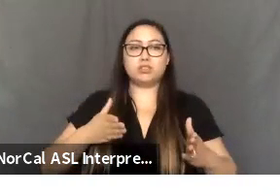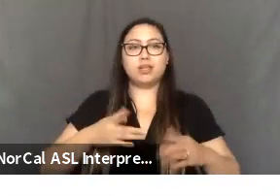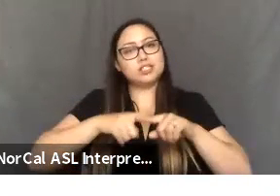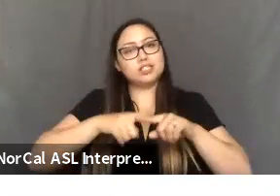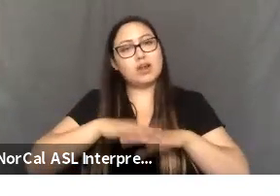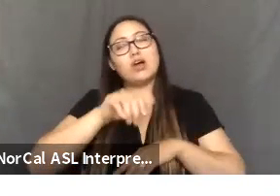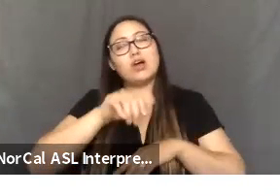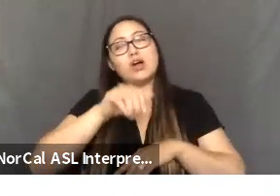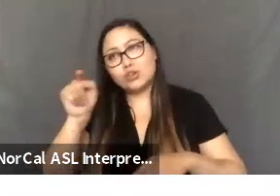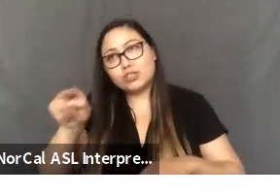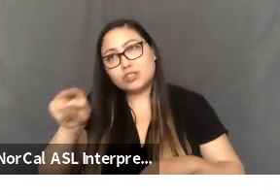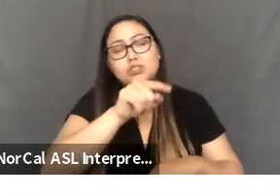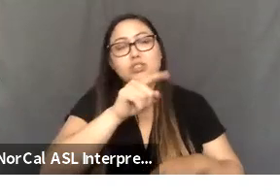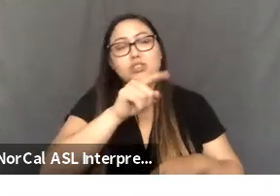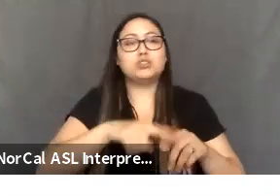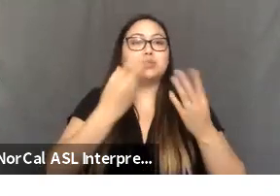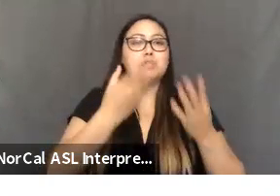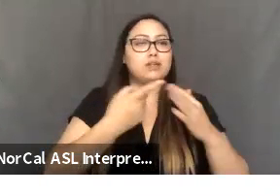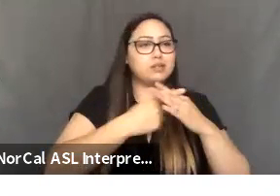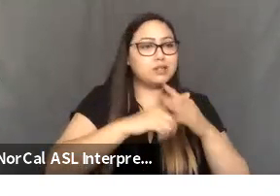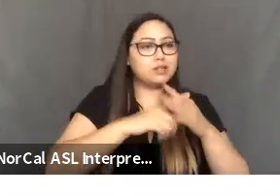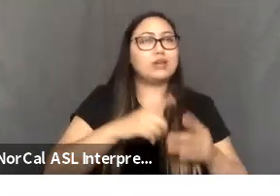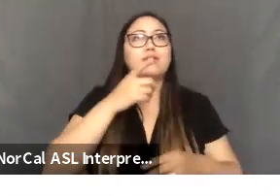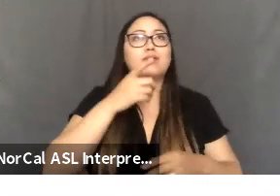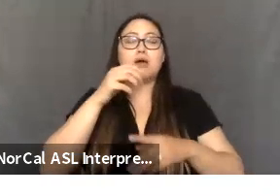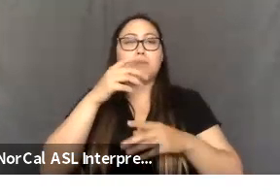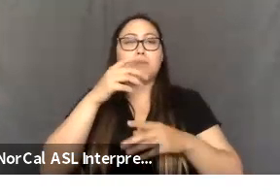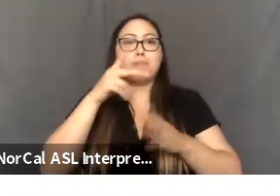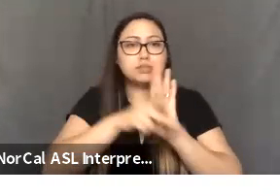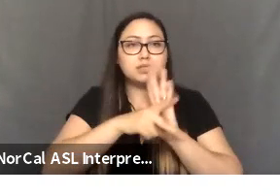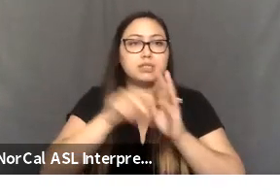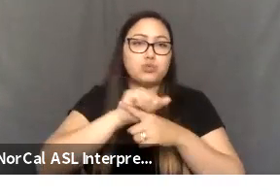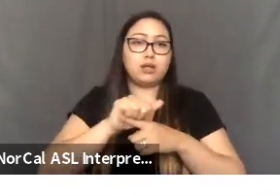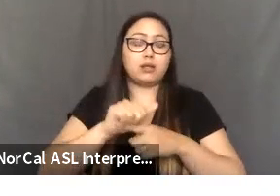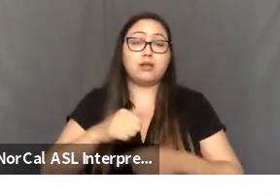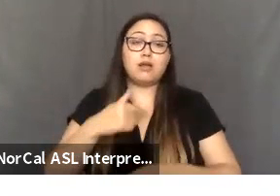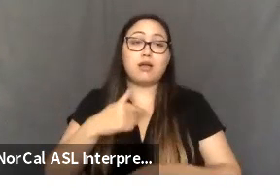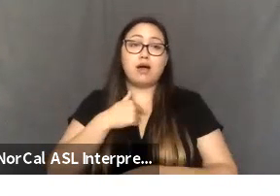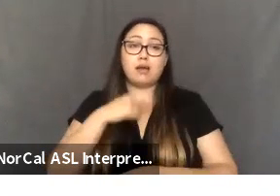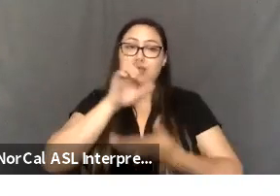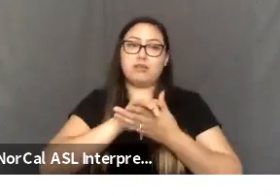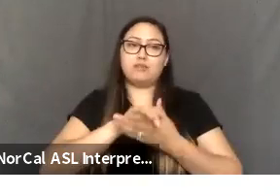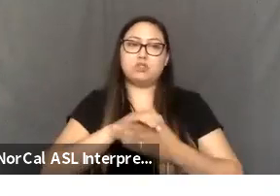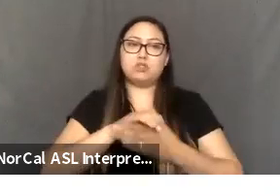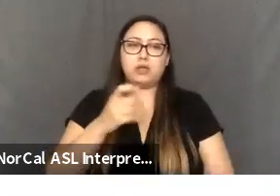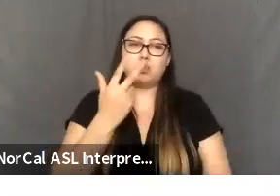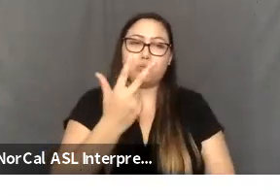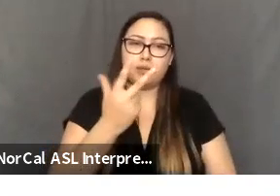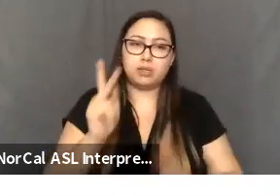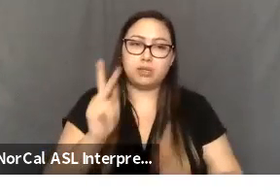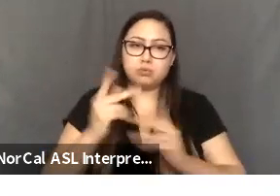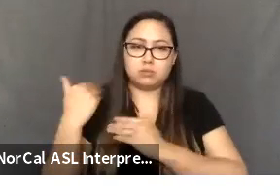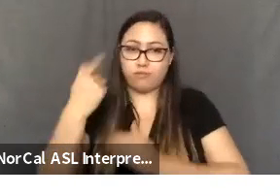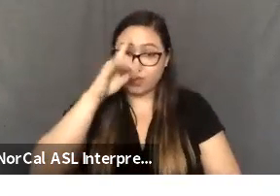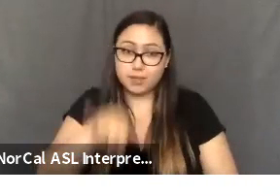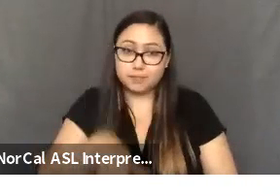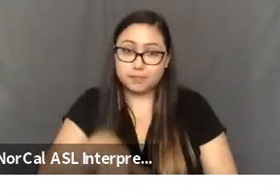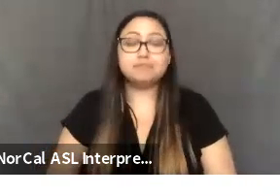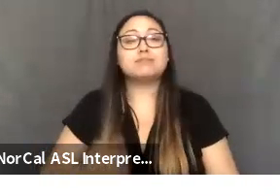policies and trainings. In my ideal world, I would have two or three of me. Next slide.